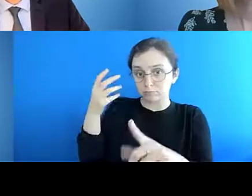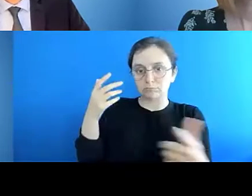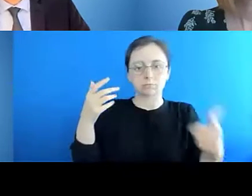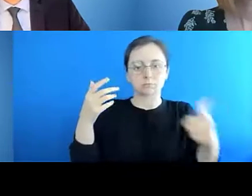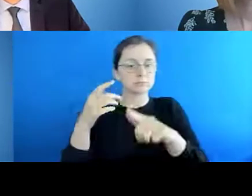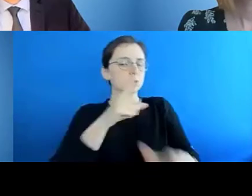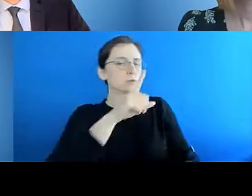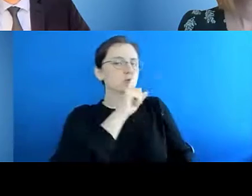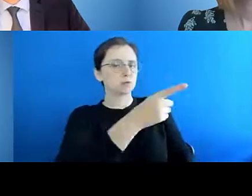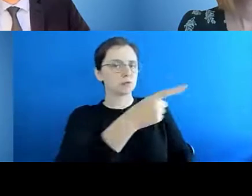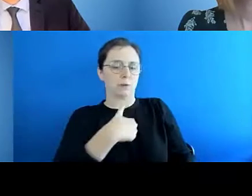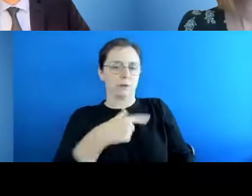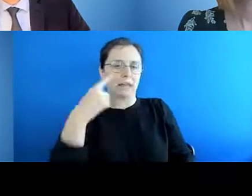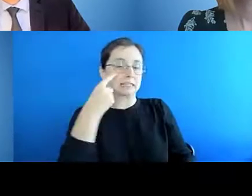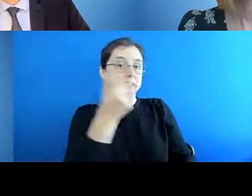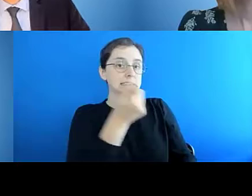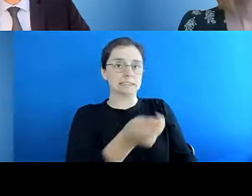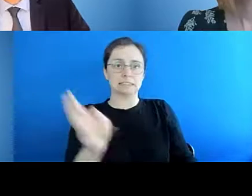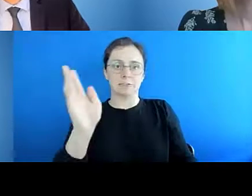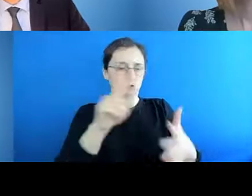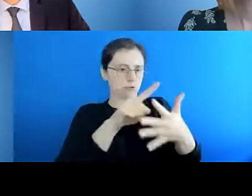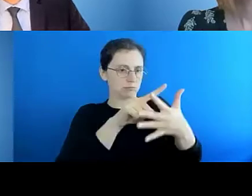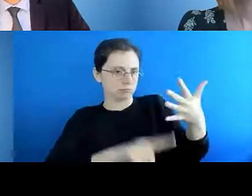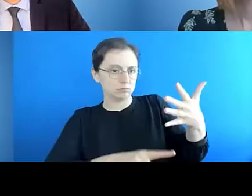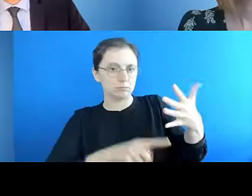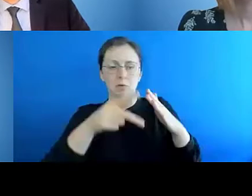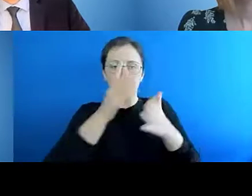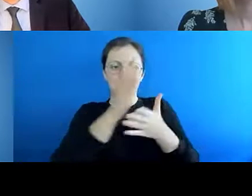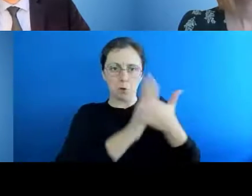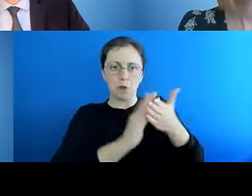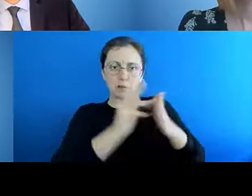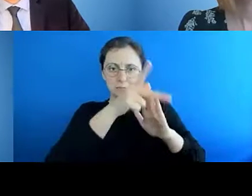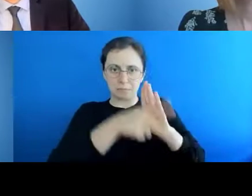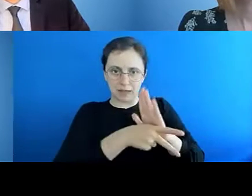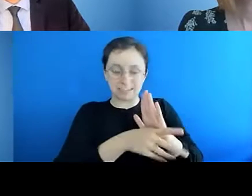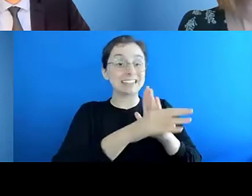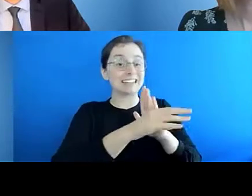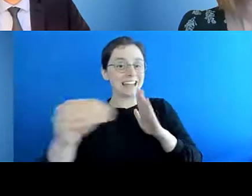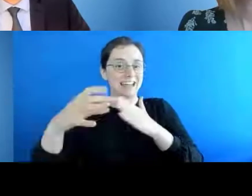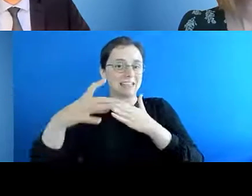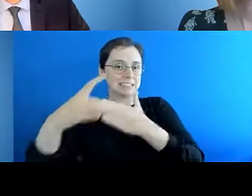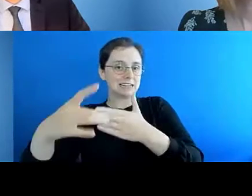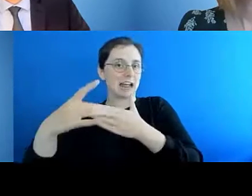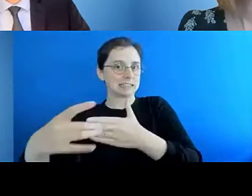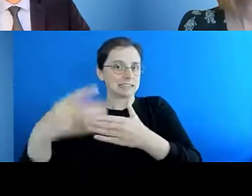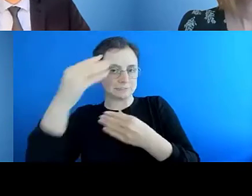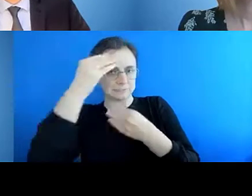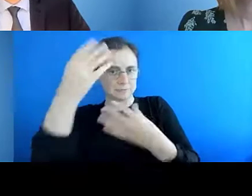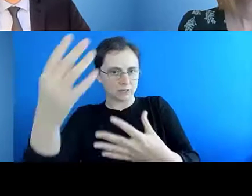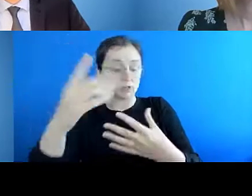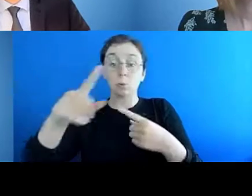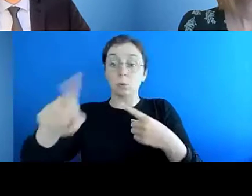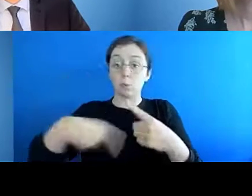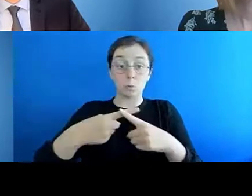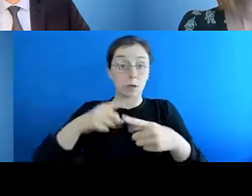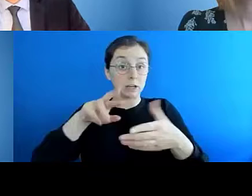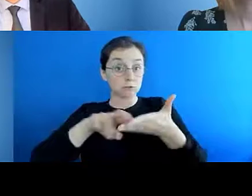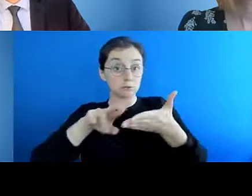several relevant provisions in the policy and in related guidance for when researchers are actually working with tribes.